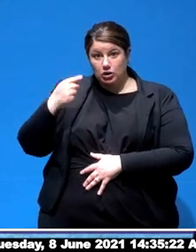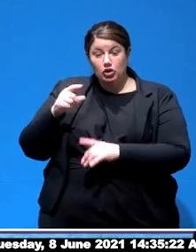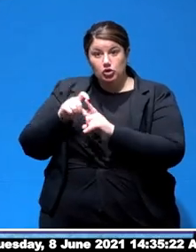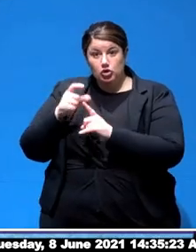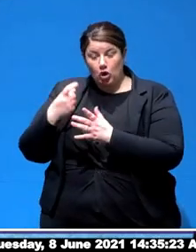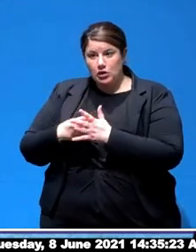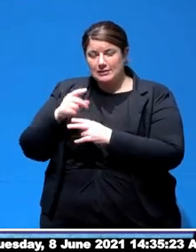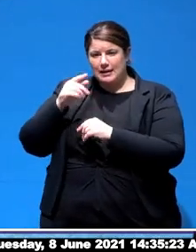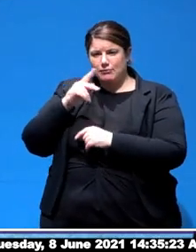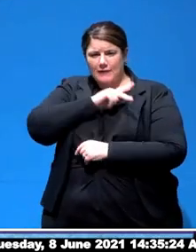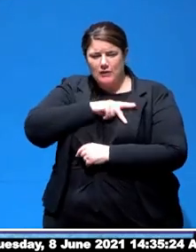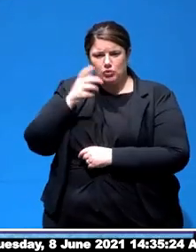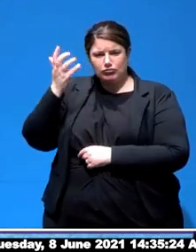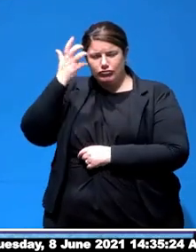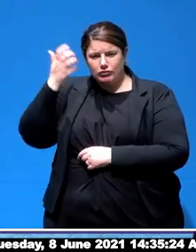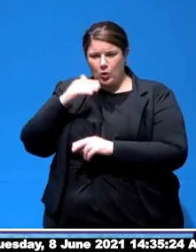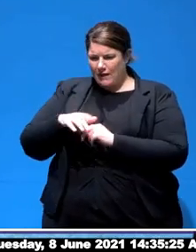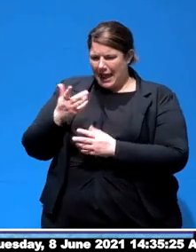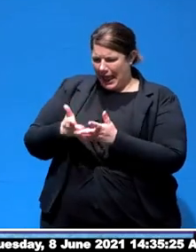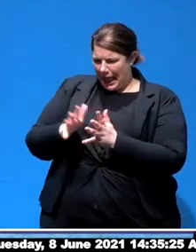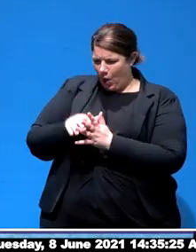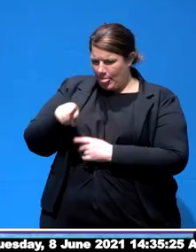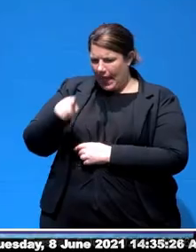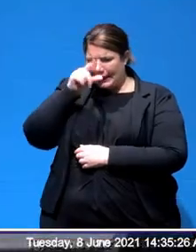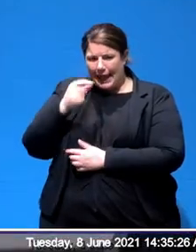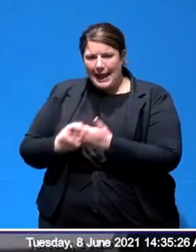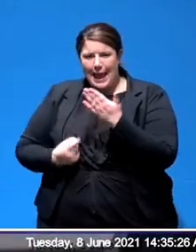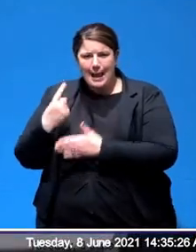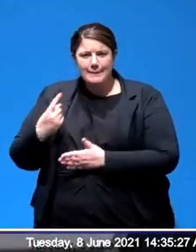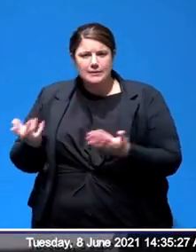have caused such bruising? Not by myself.